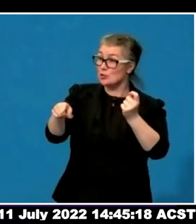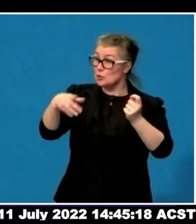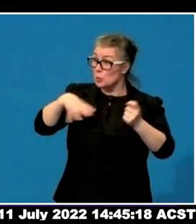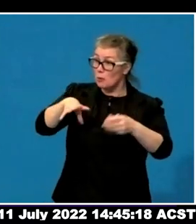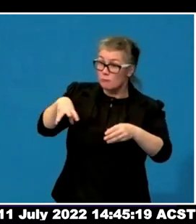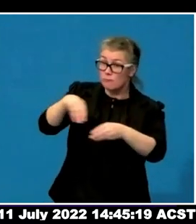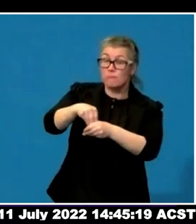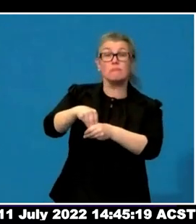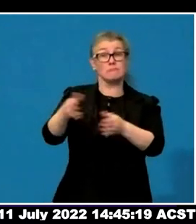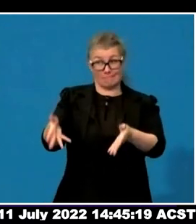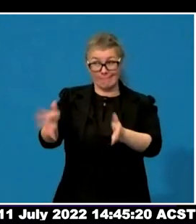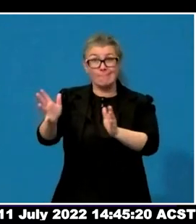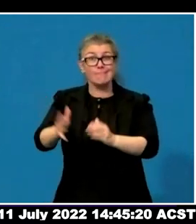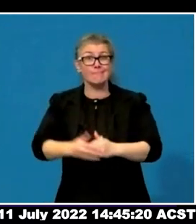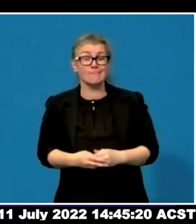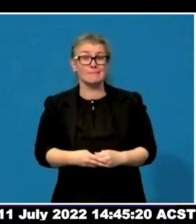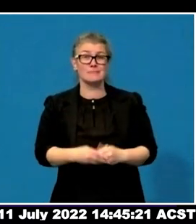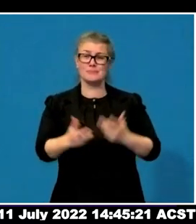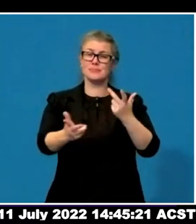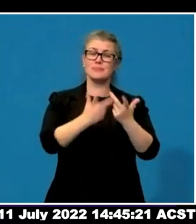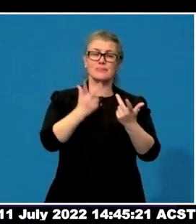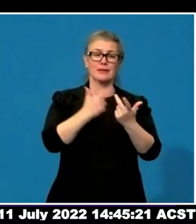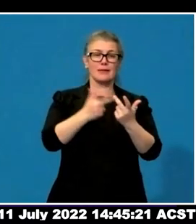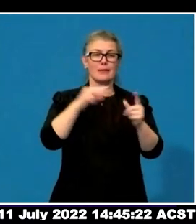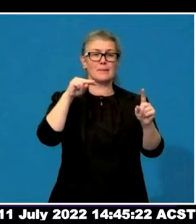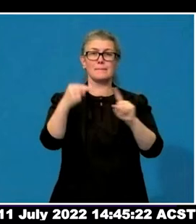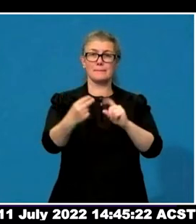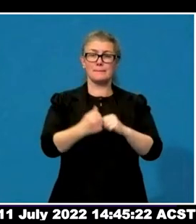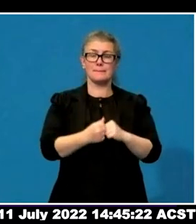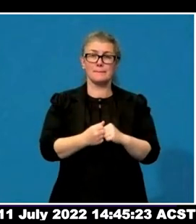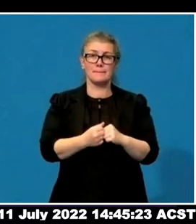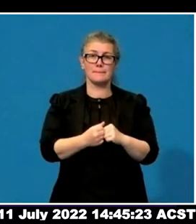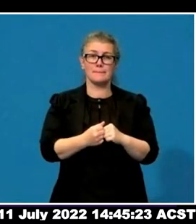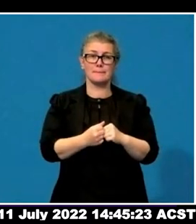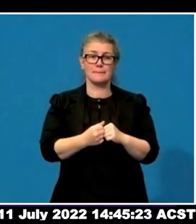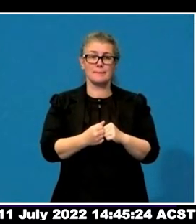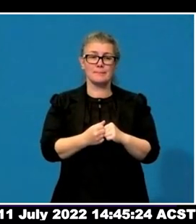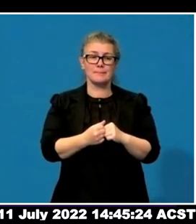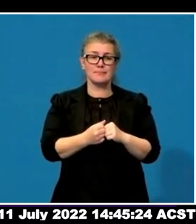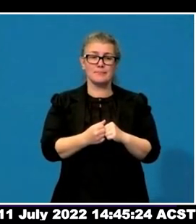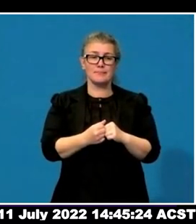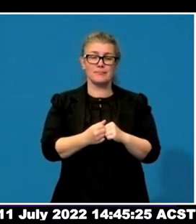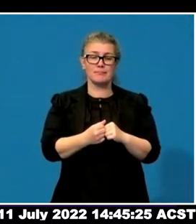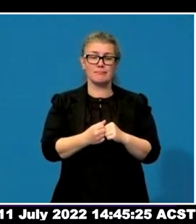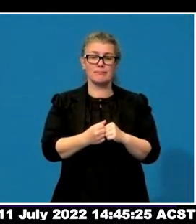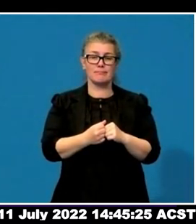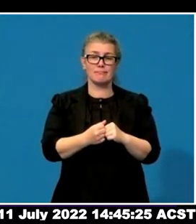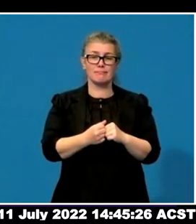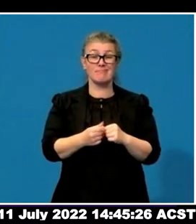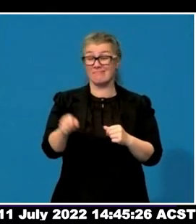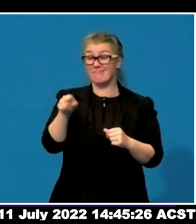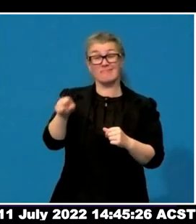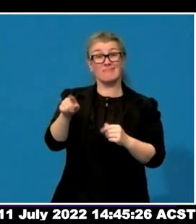And the other aspect for me is he needs to be driving his team around him,